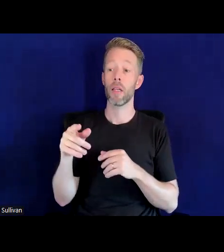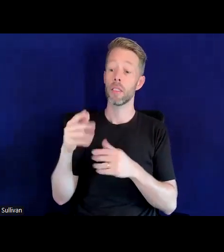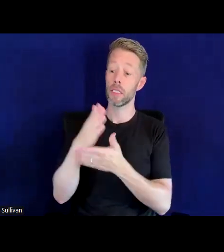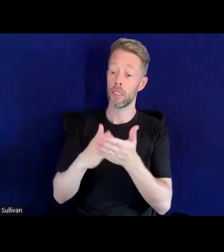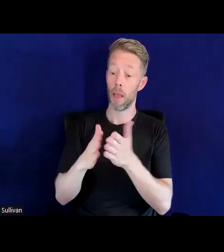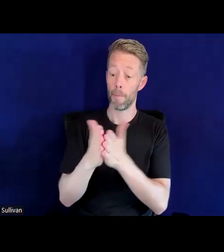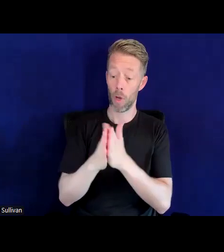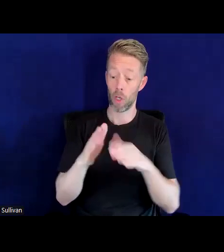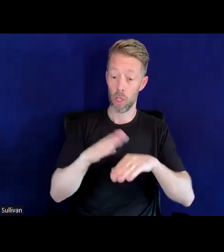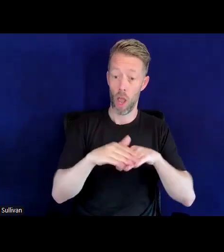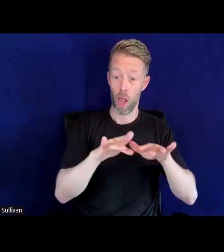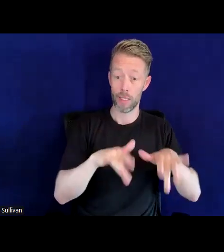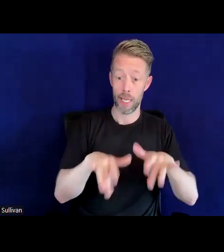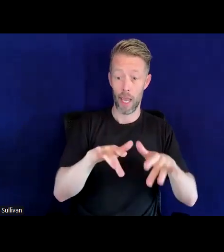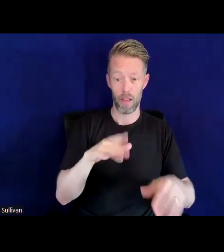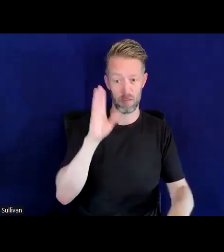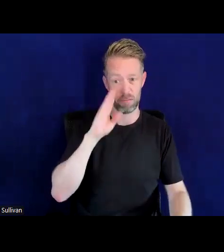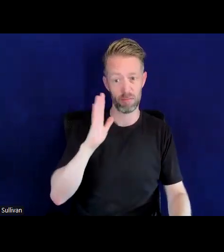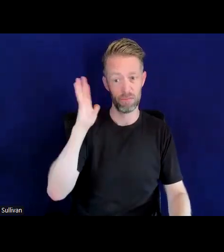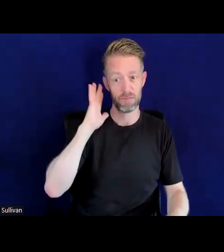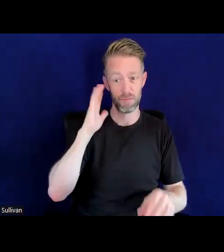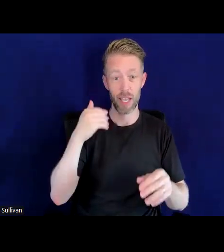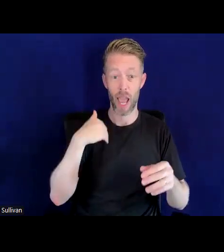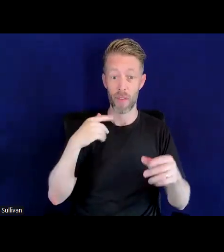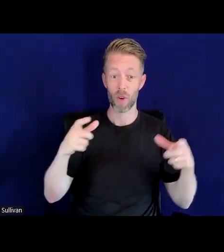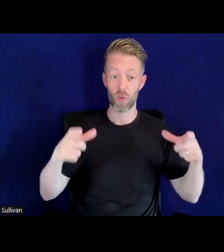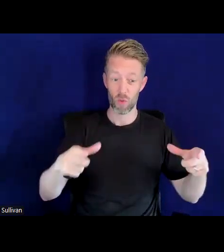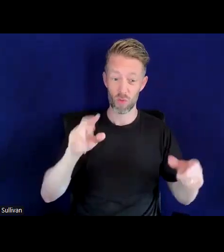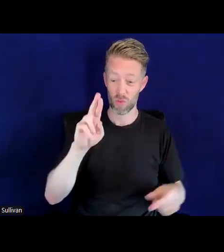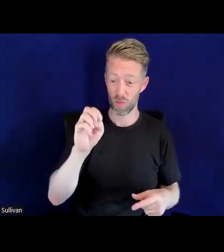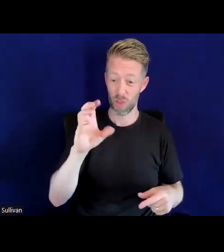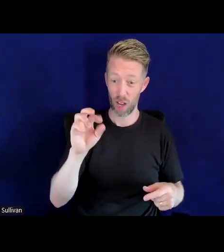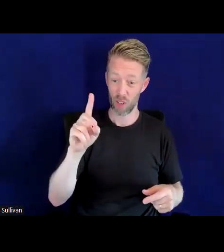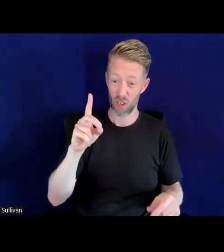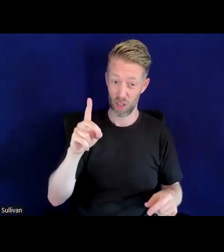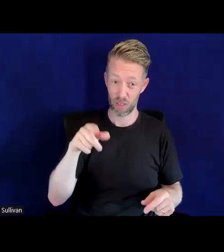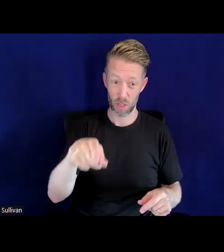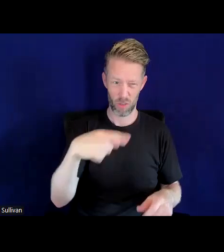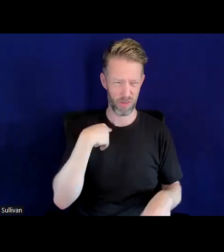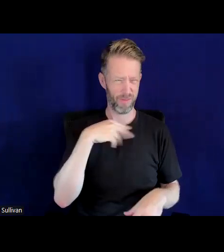for me the books that weren't on tape and at the time we used like records, believe it or not,